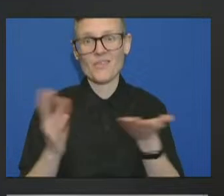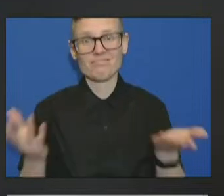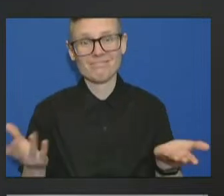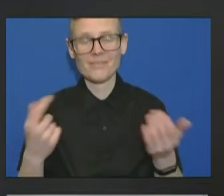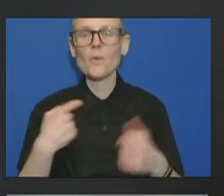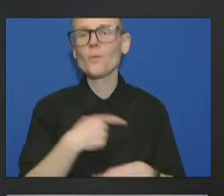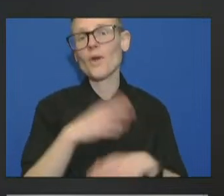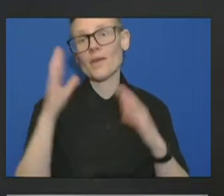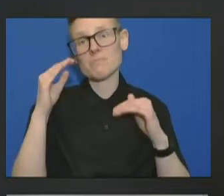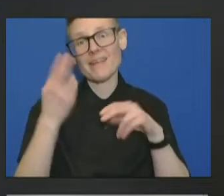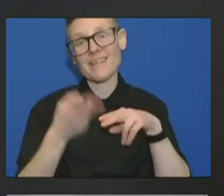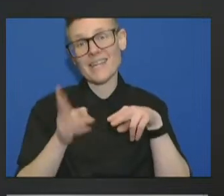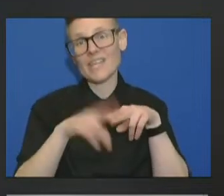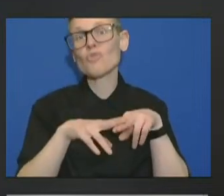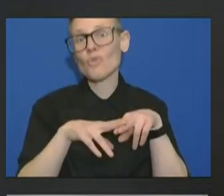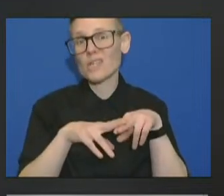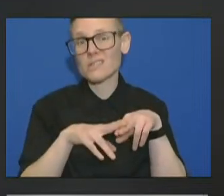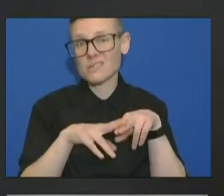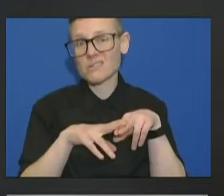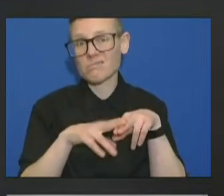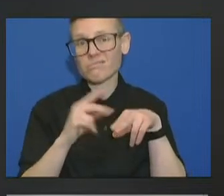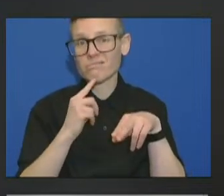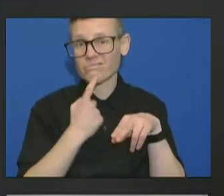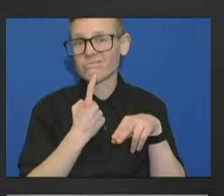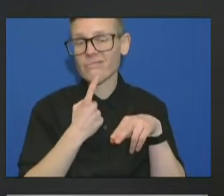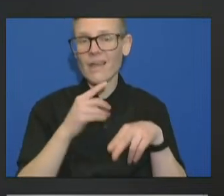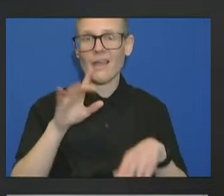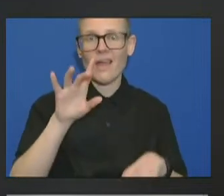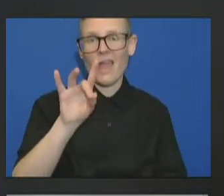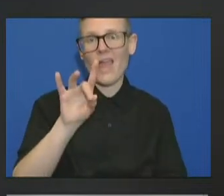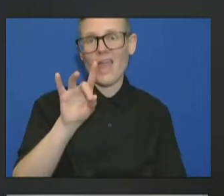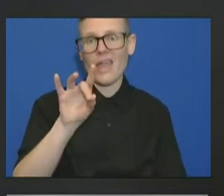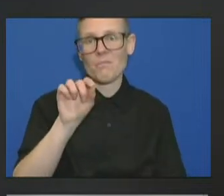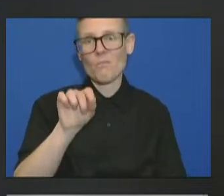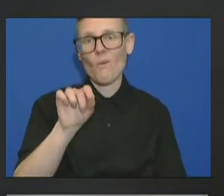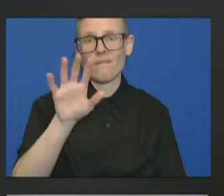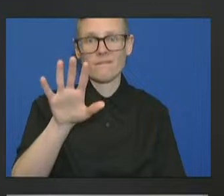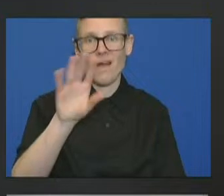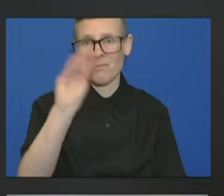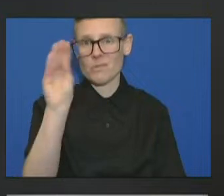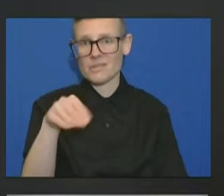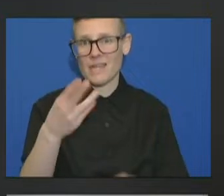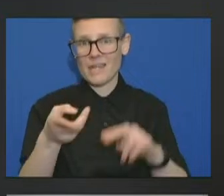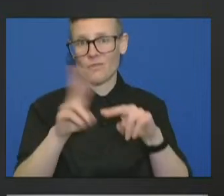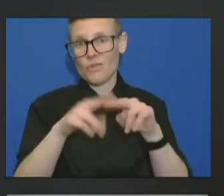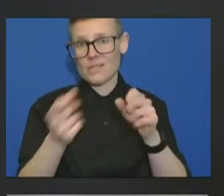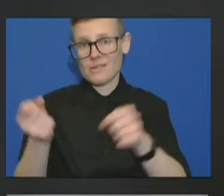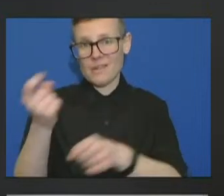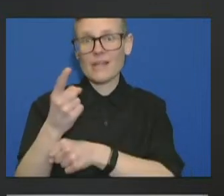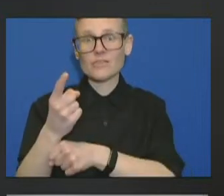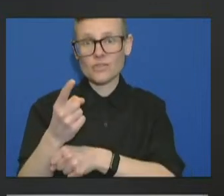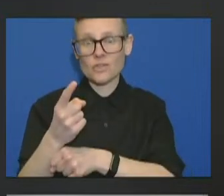volume discount. What can I say? But we are expecting an increase